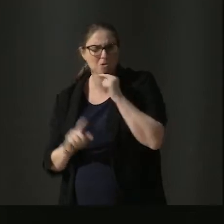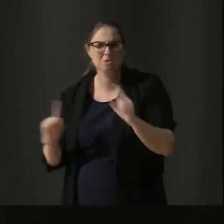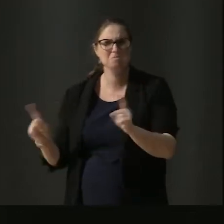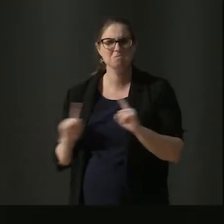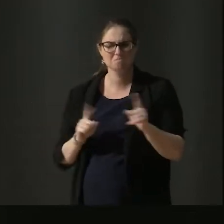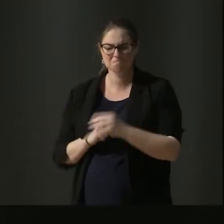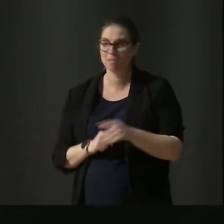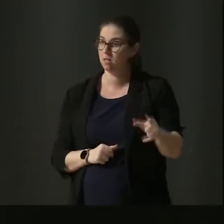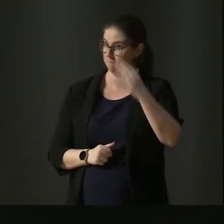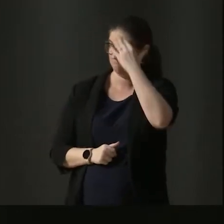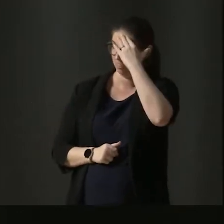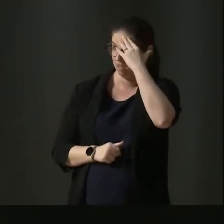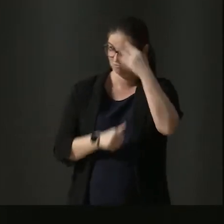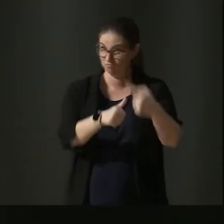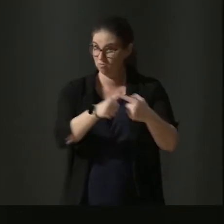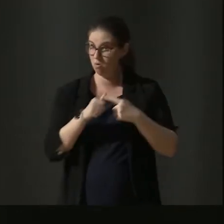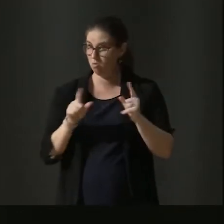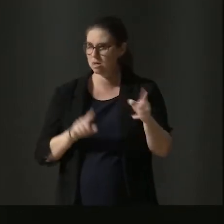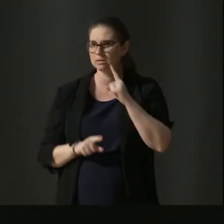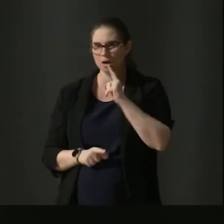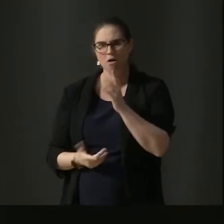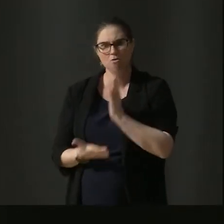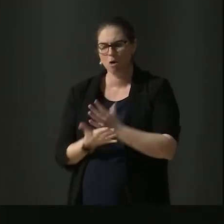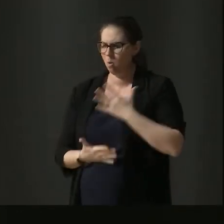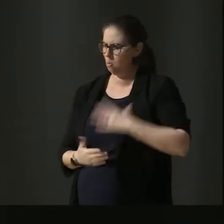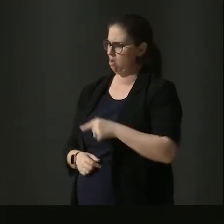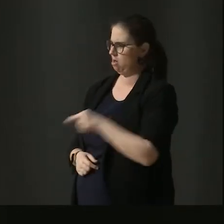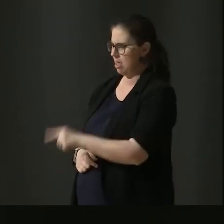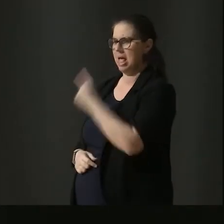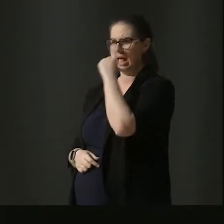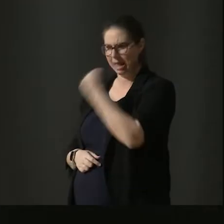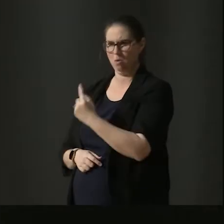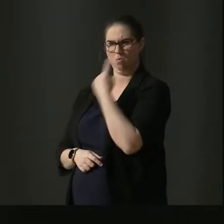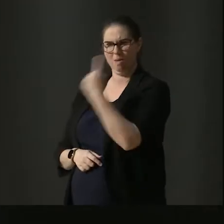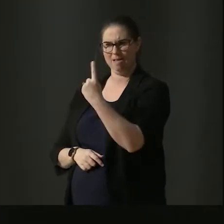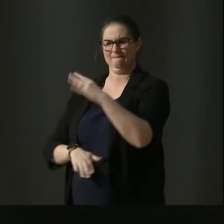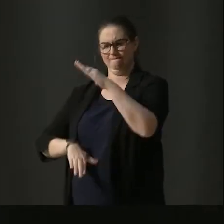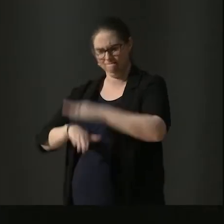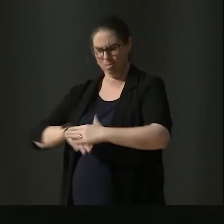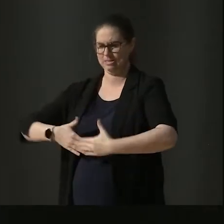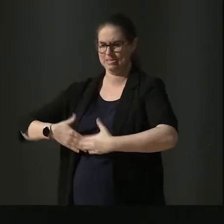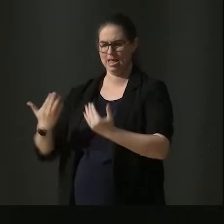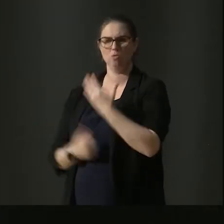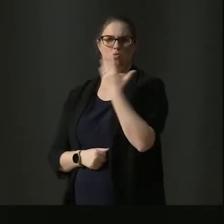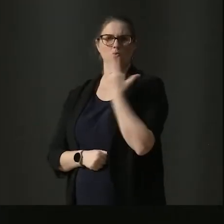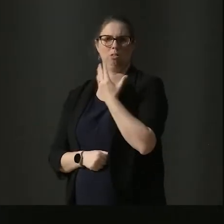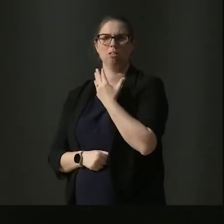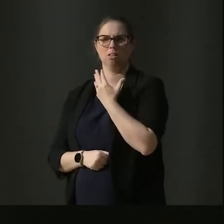She says she really wanted him to be able to do a full day of school. She hated getting those phone calls.